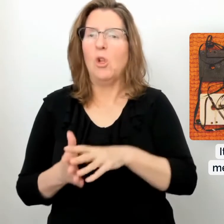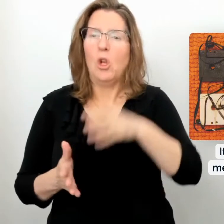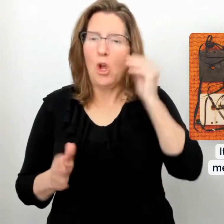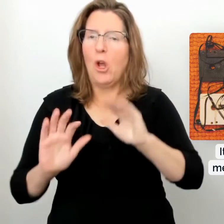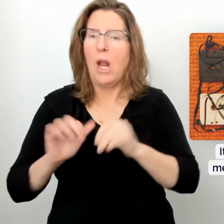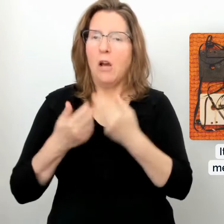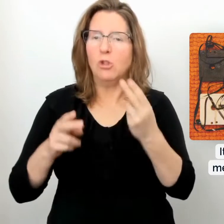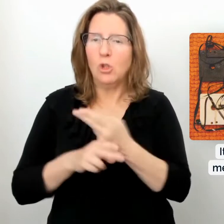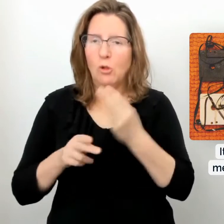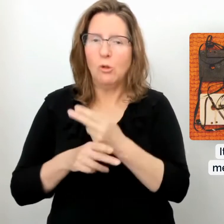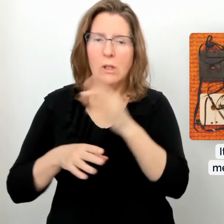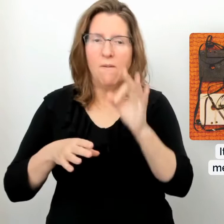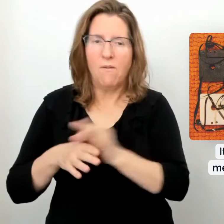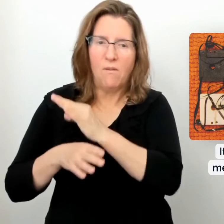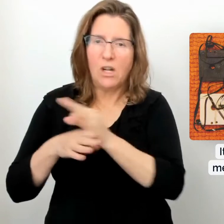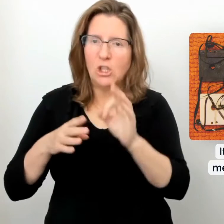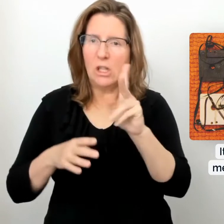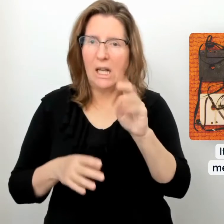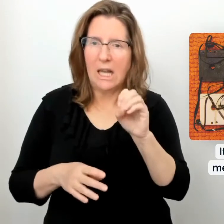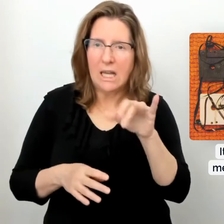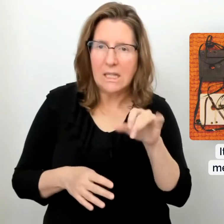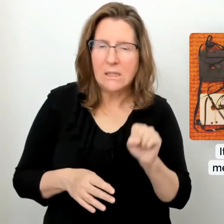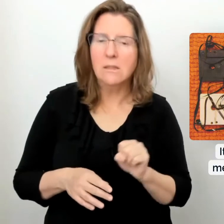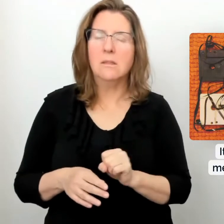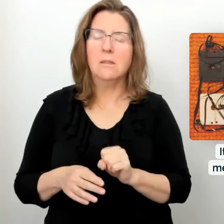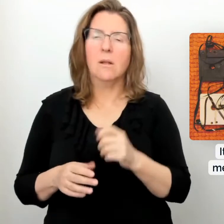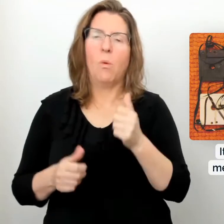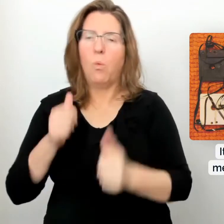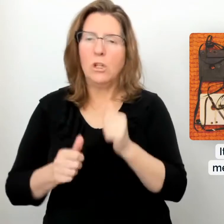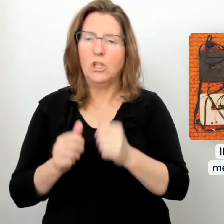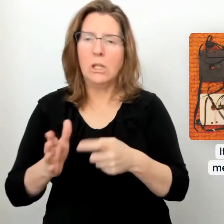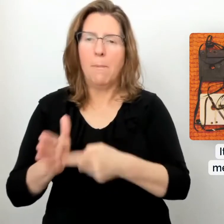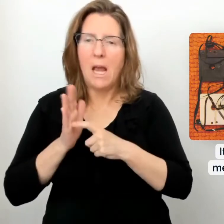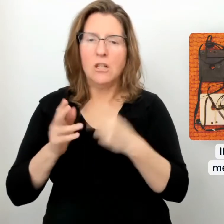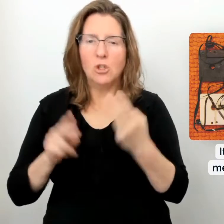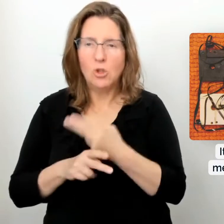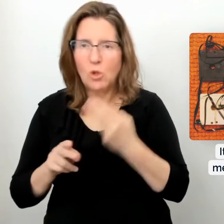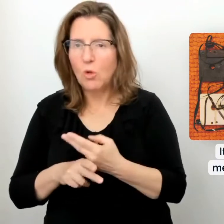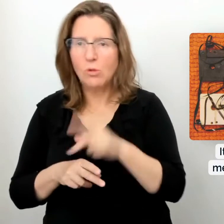There are different dictation commands and other functions that must be understood.